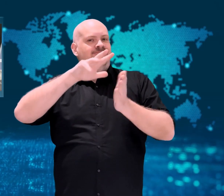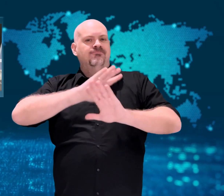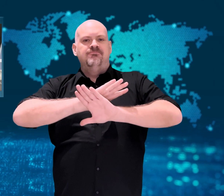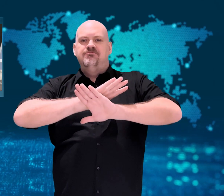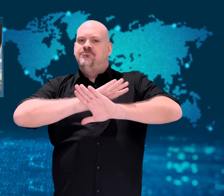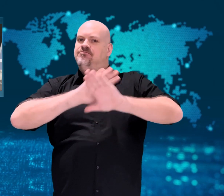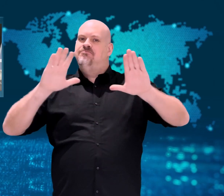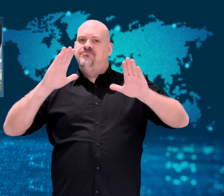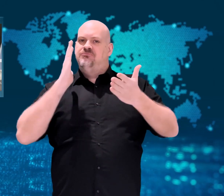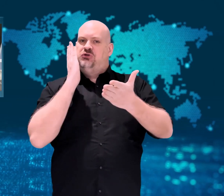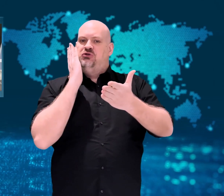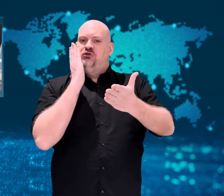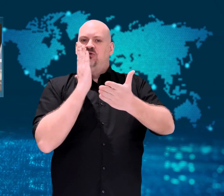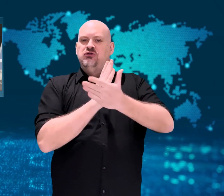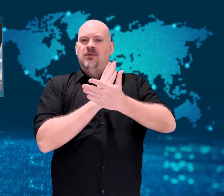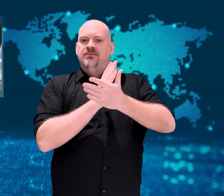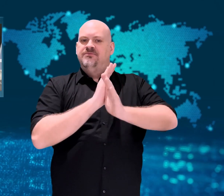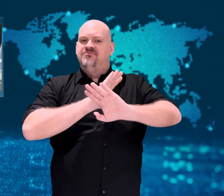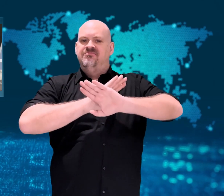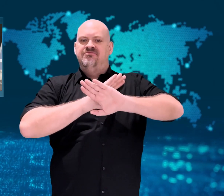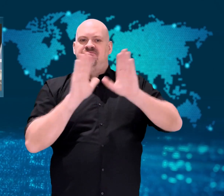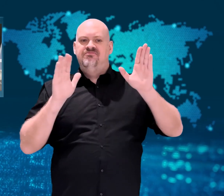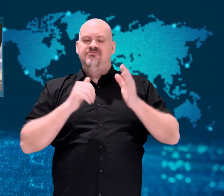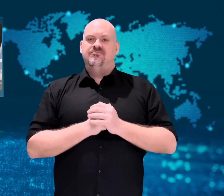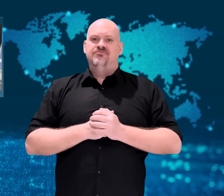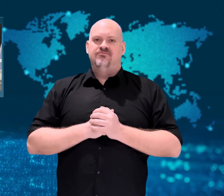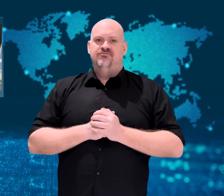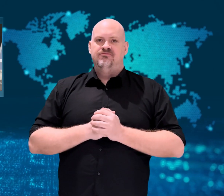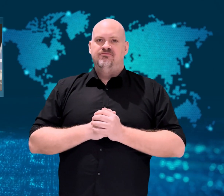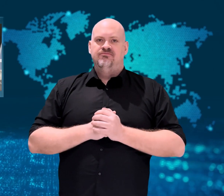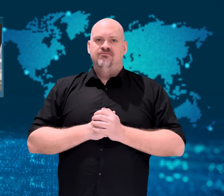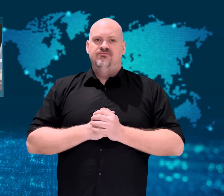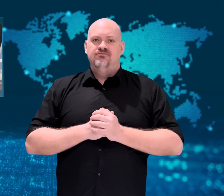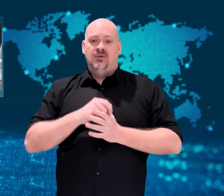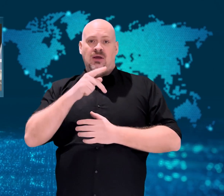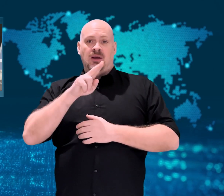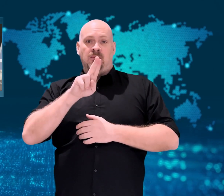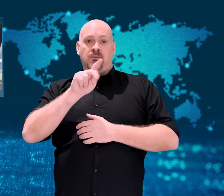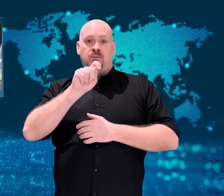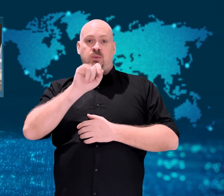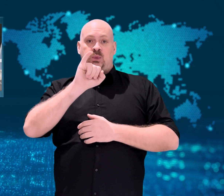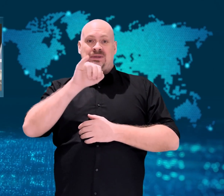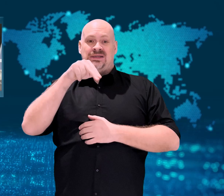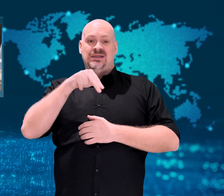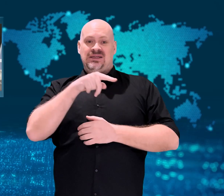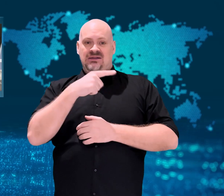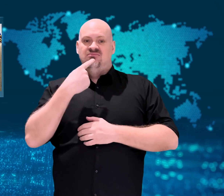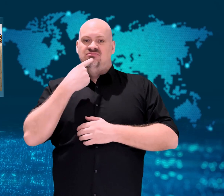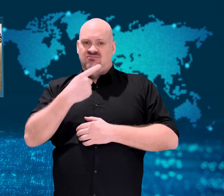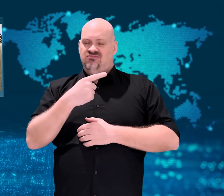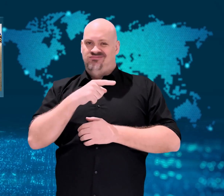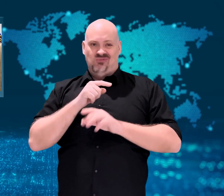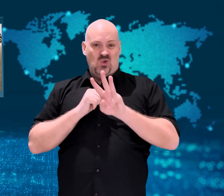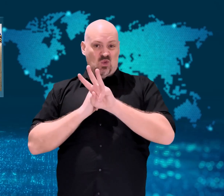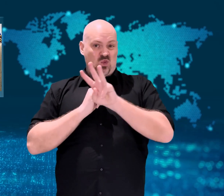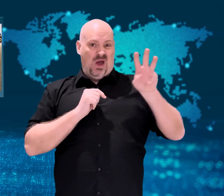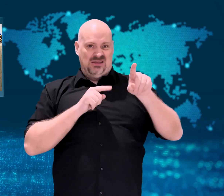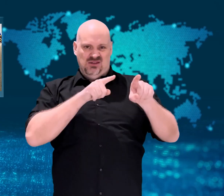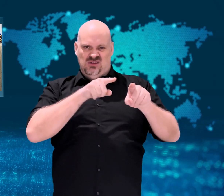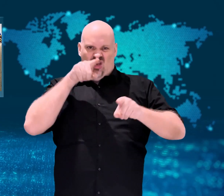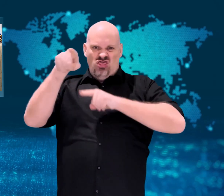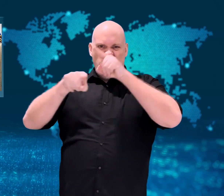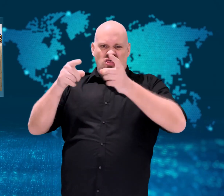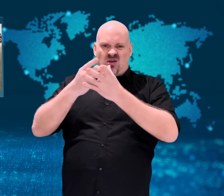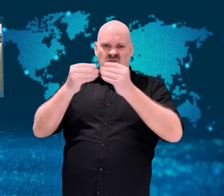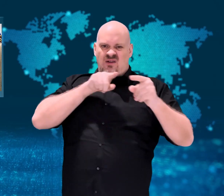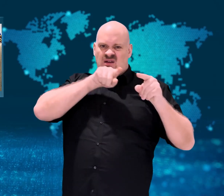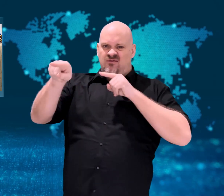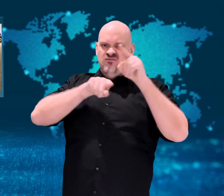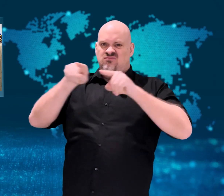Putin continues to accuse the West of threats and demands that